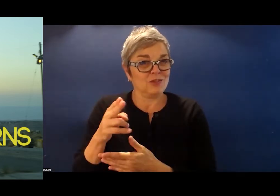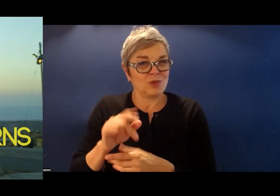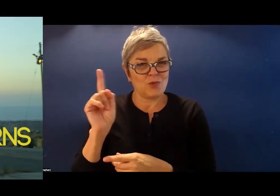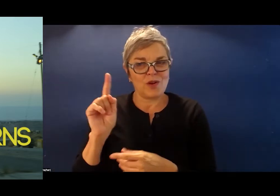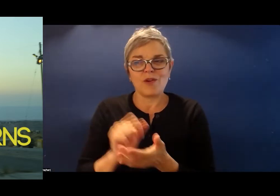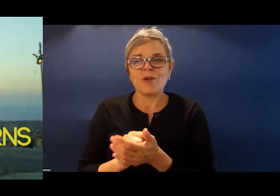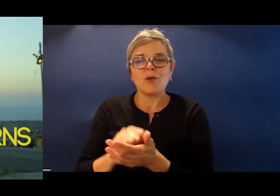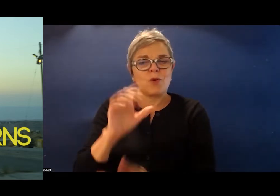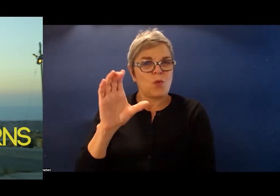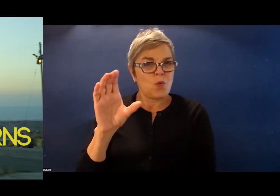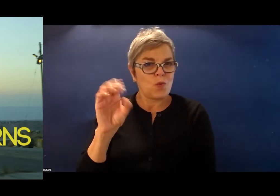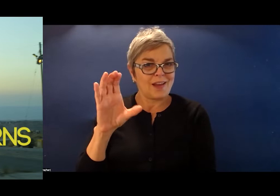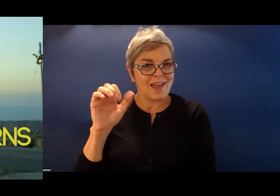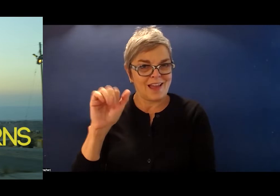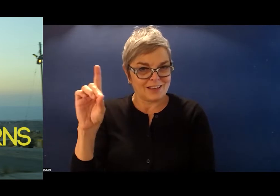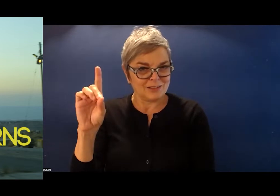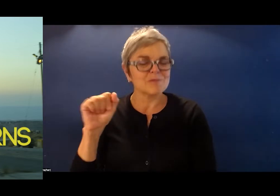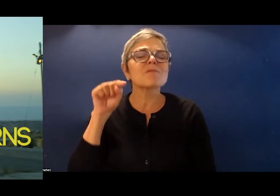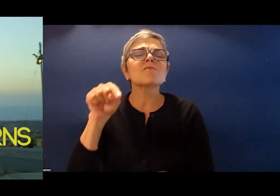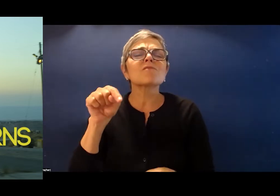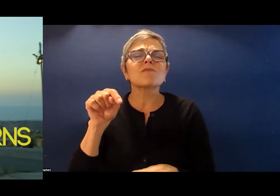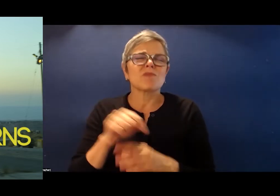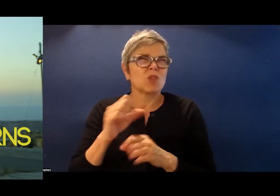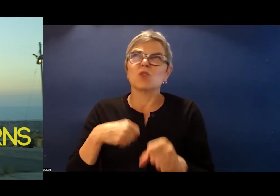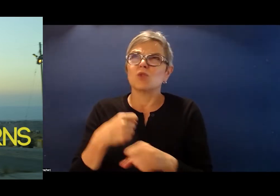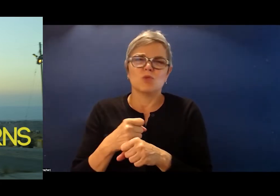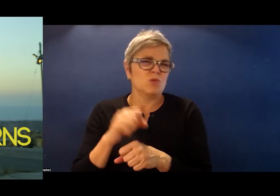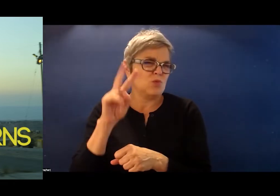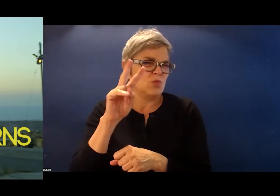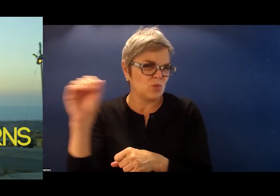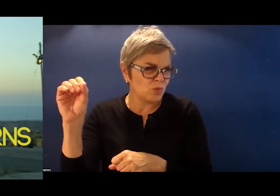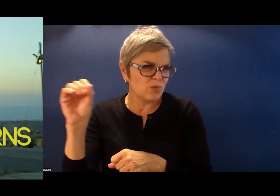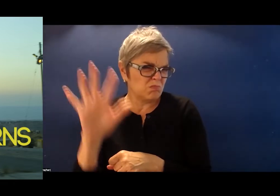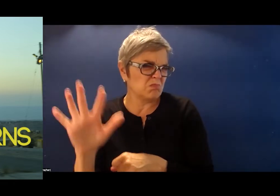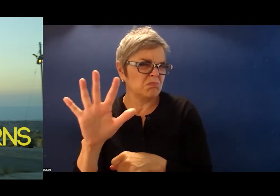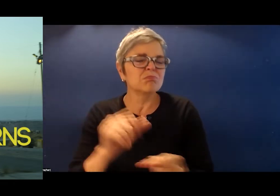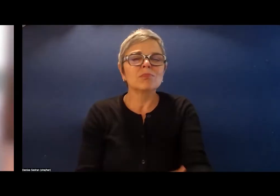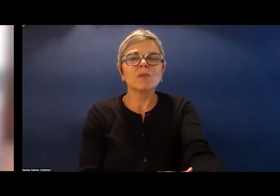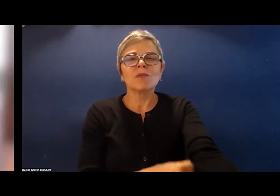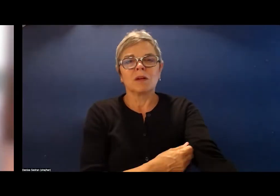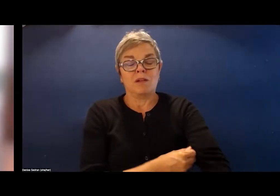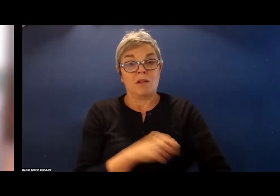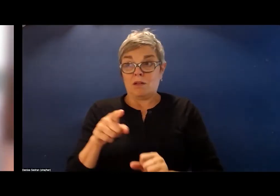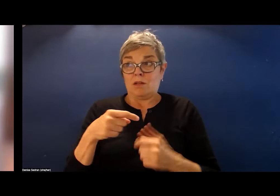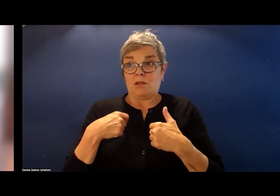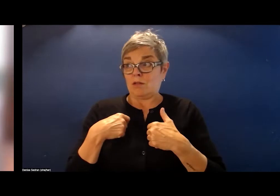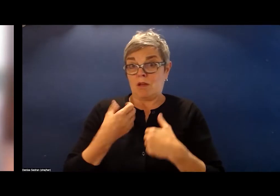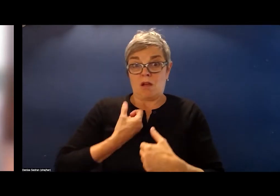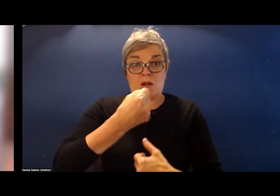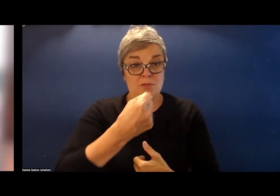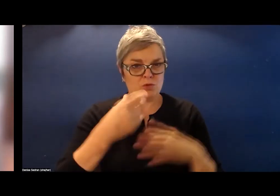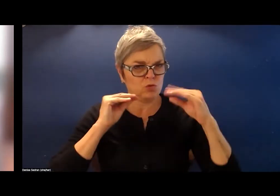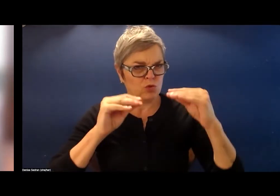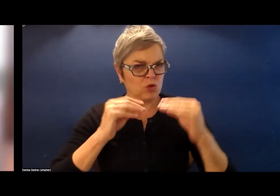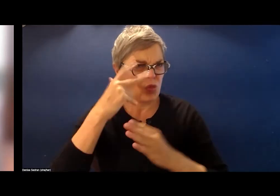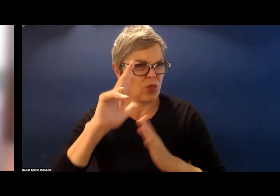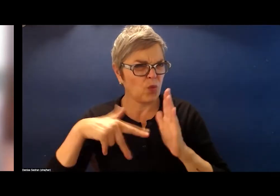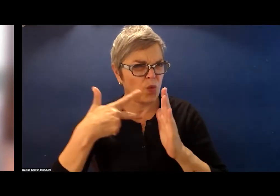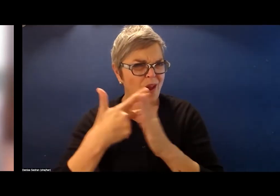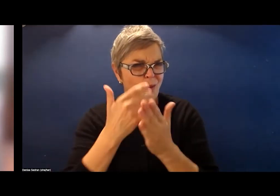2000, and I was completely perplexed by the idea of a three hour lecture course in Canadian art history.